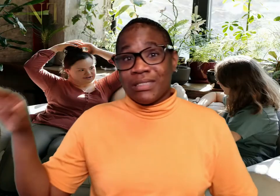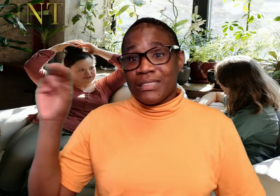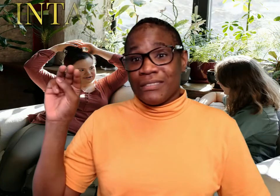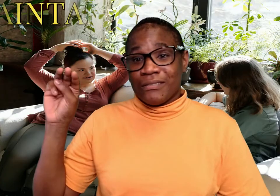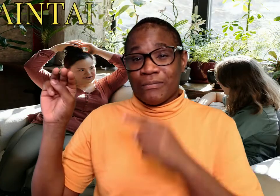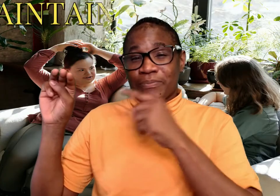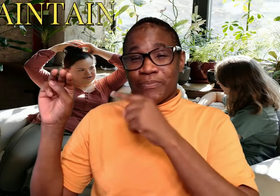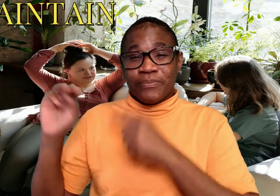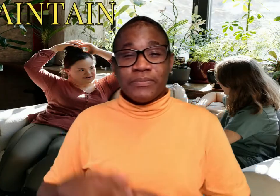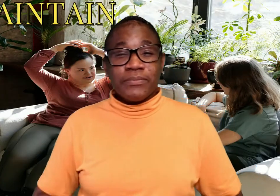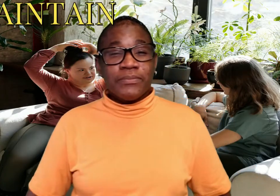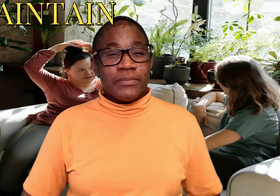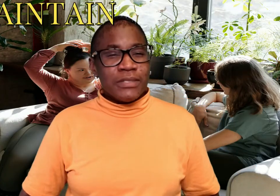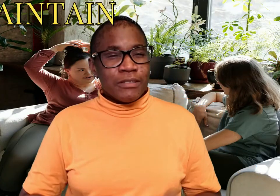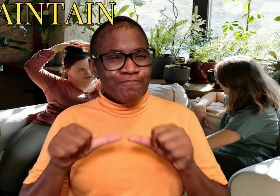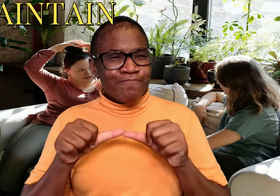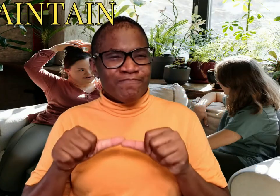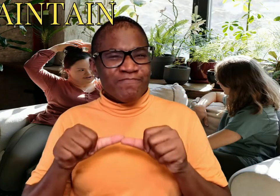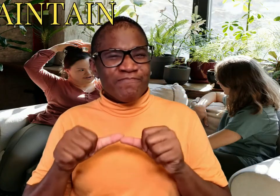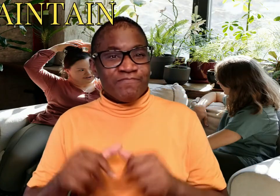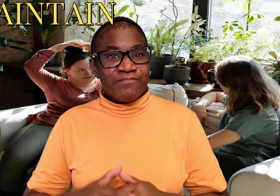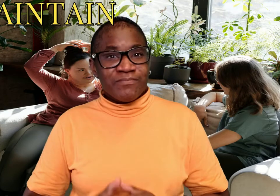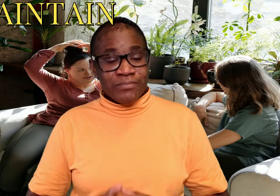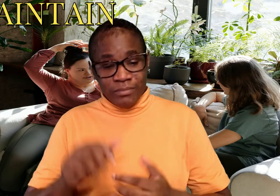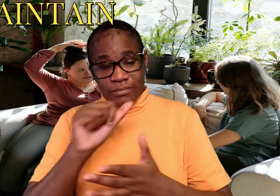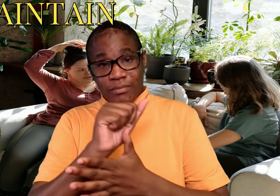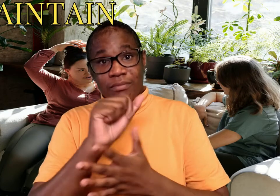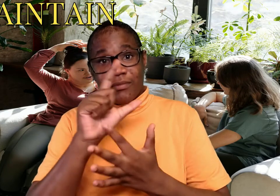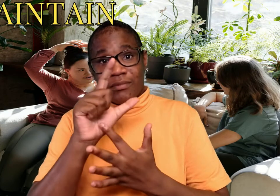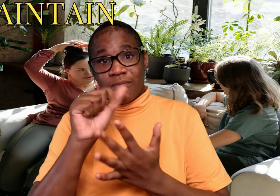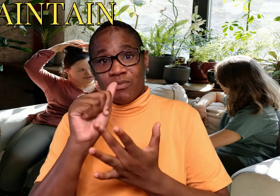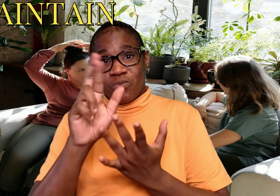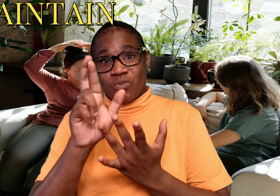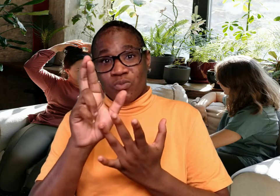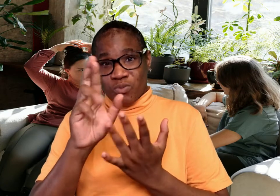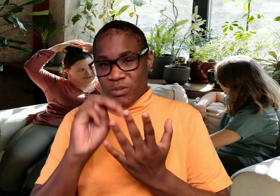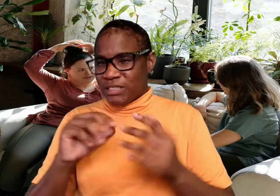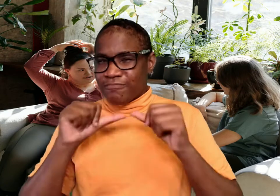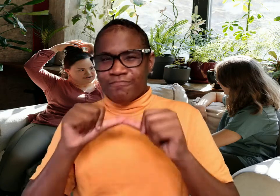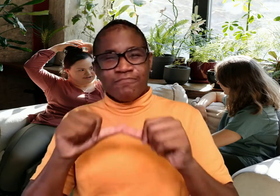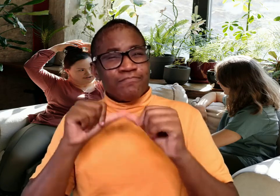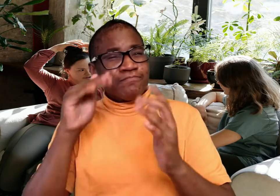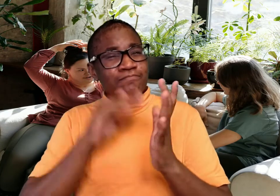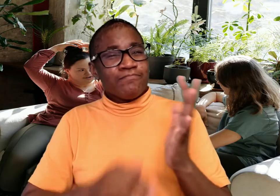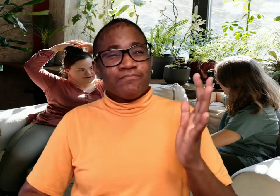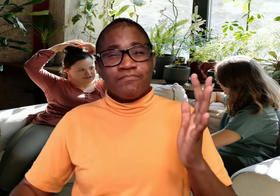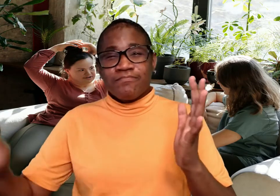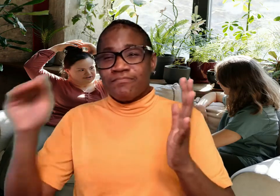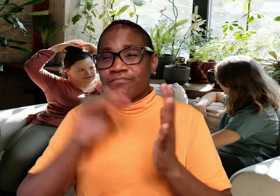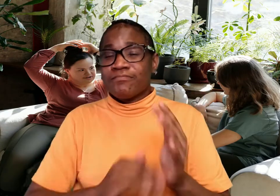“M” Maintain. A white person should never stop learning about white privilege.